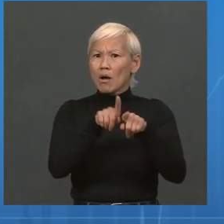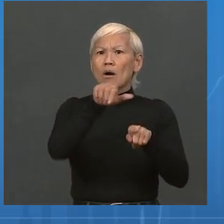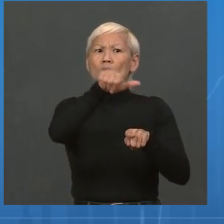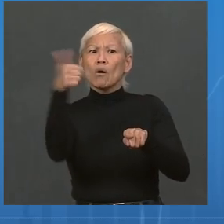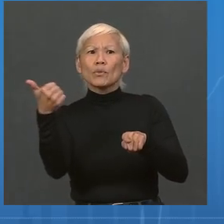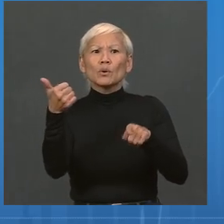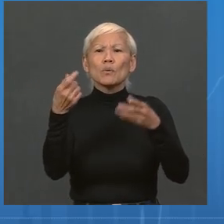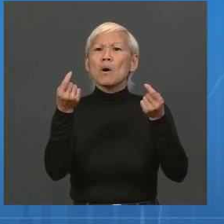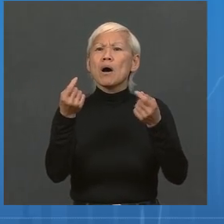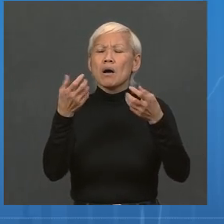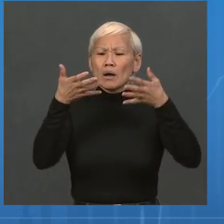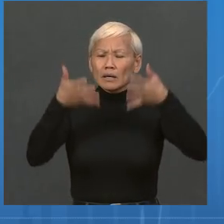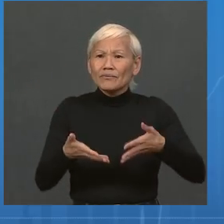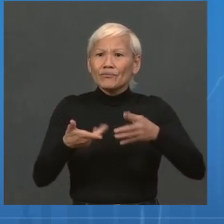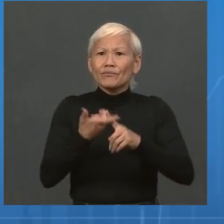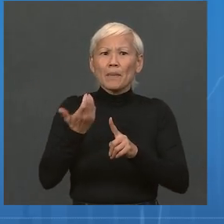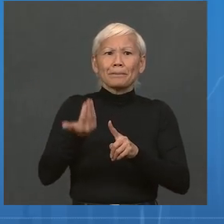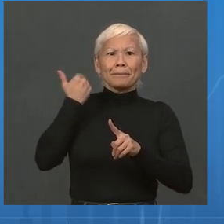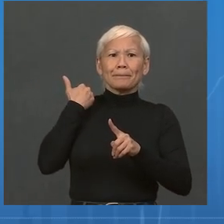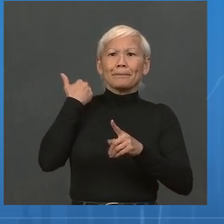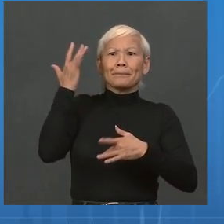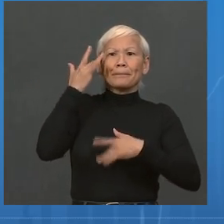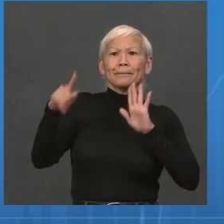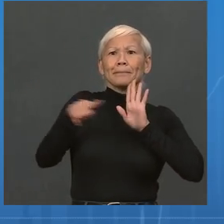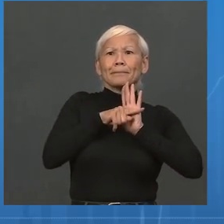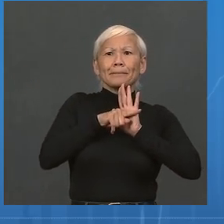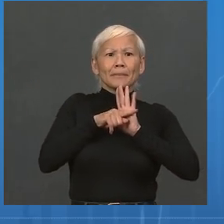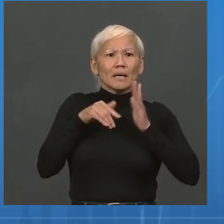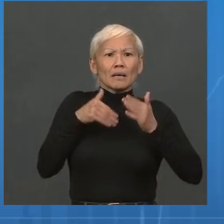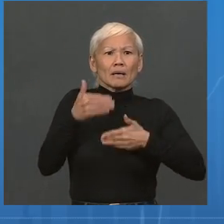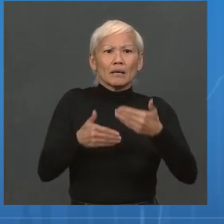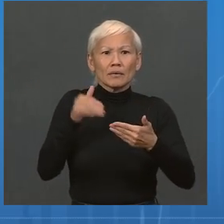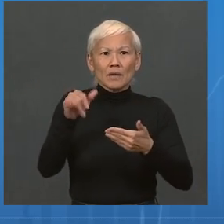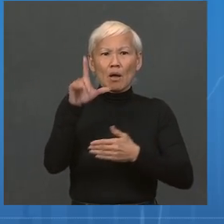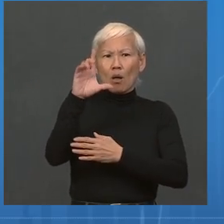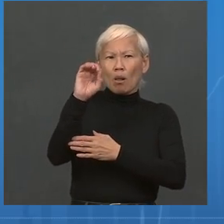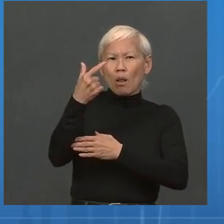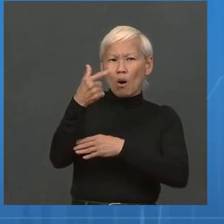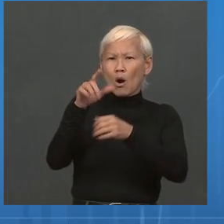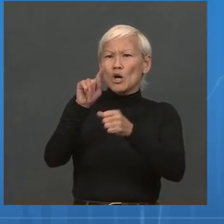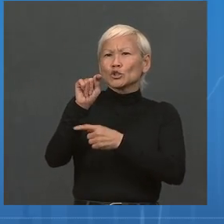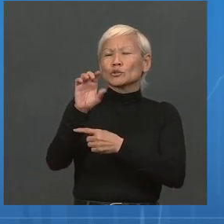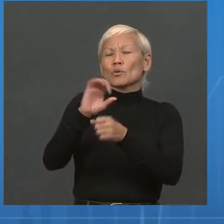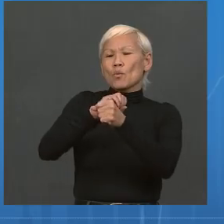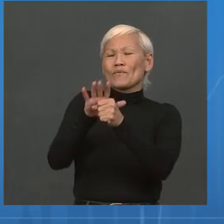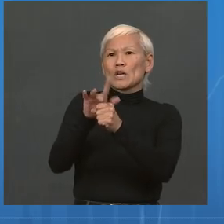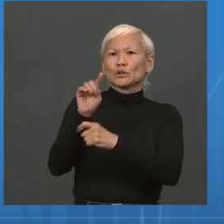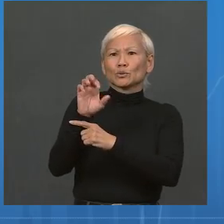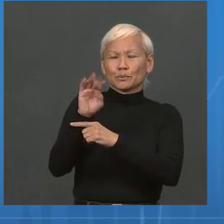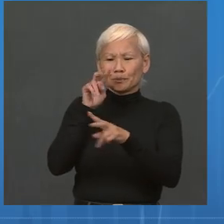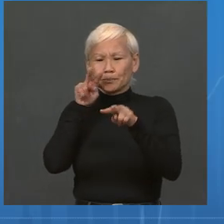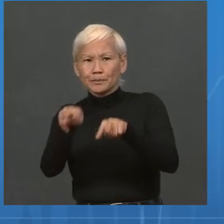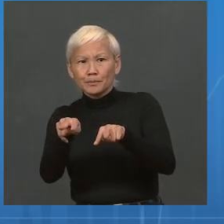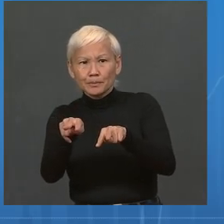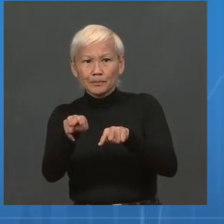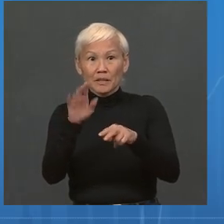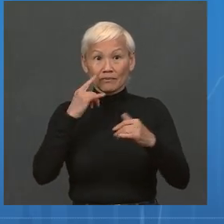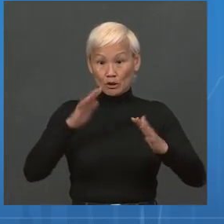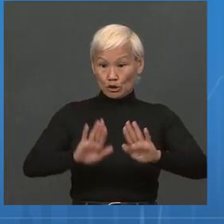referred to as "long COVID" -- which occurs in children, maybe to a lesser extent, about 4 to 6 percent.